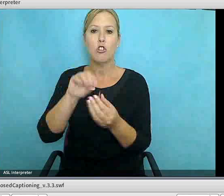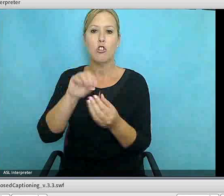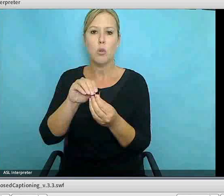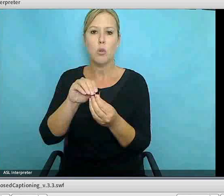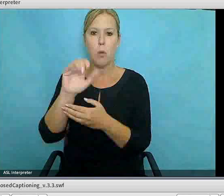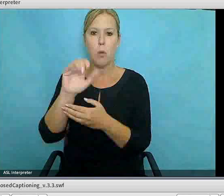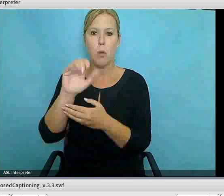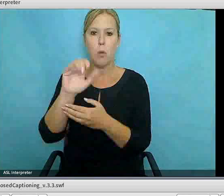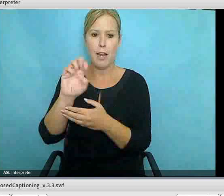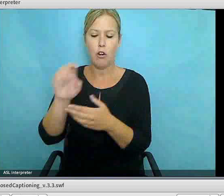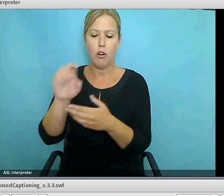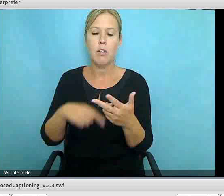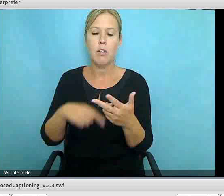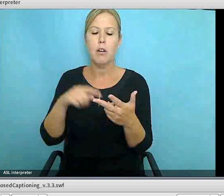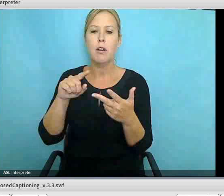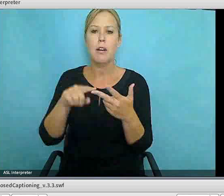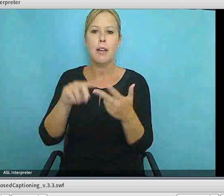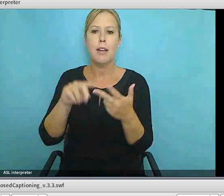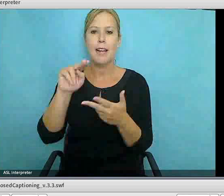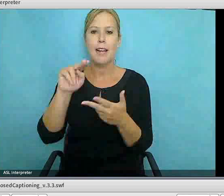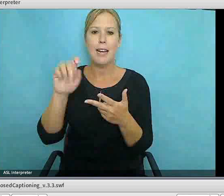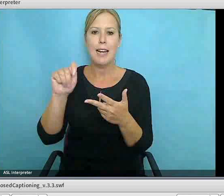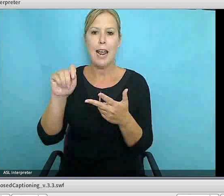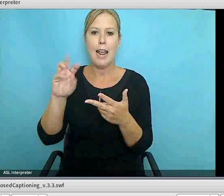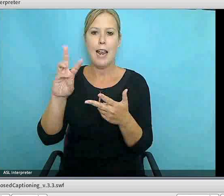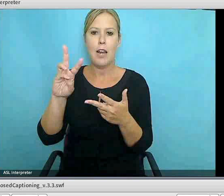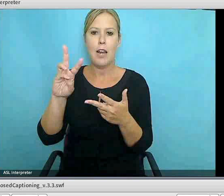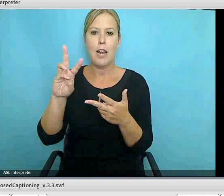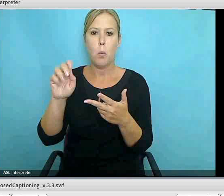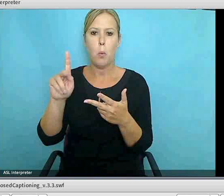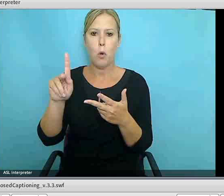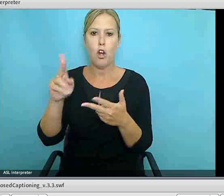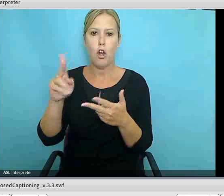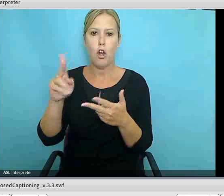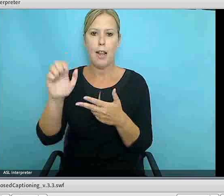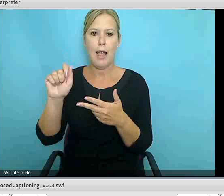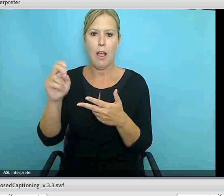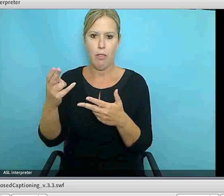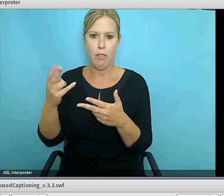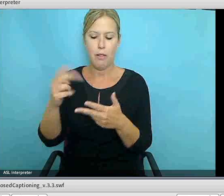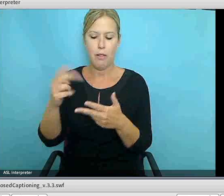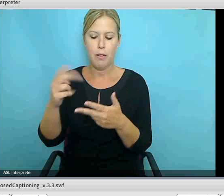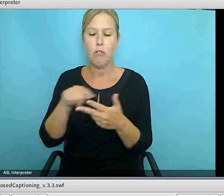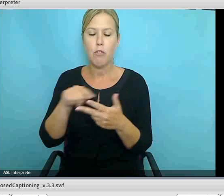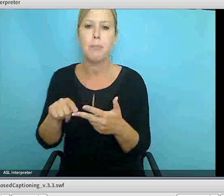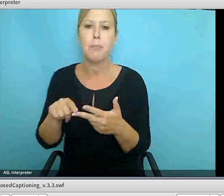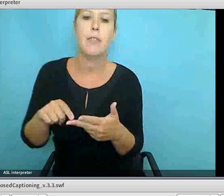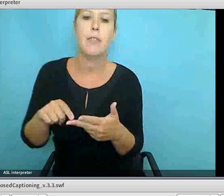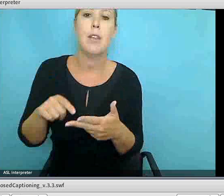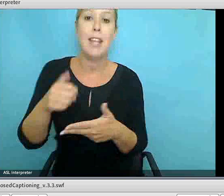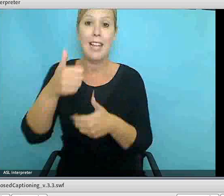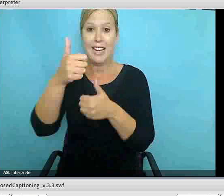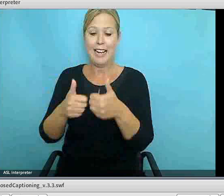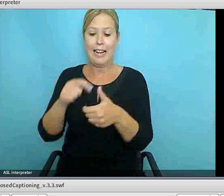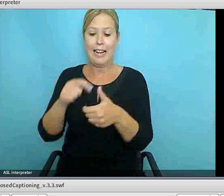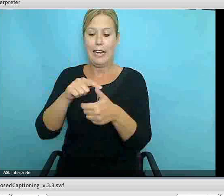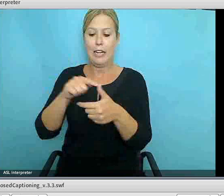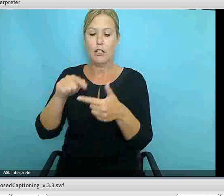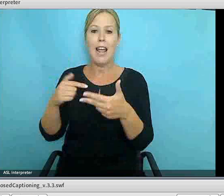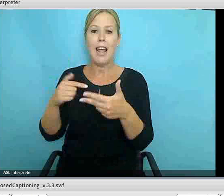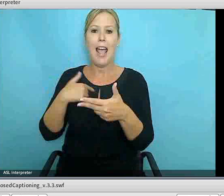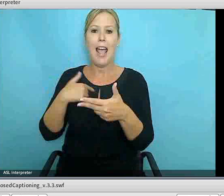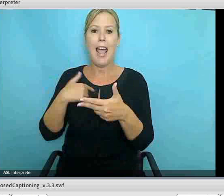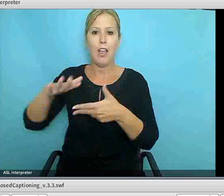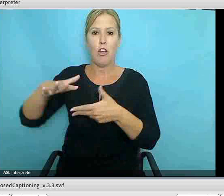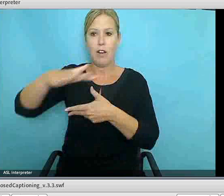Each of those health plans has a defined service area.